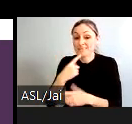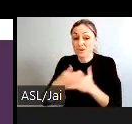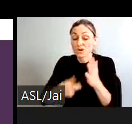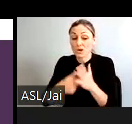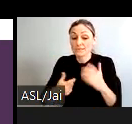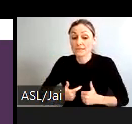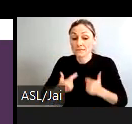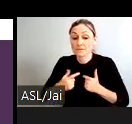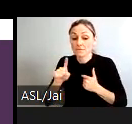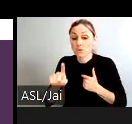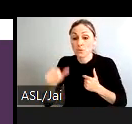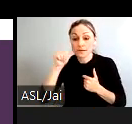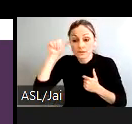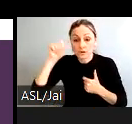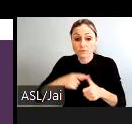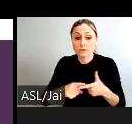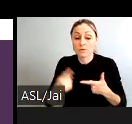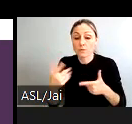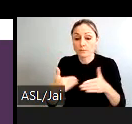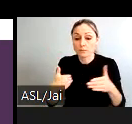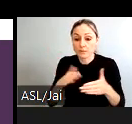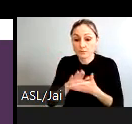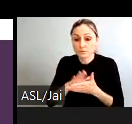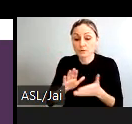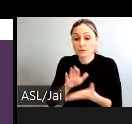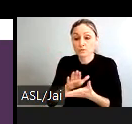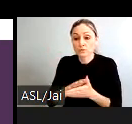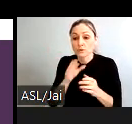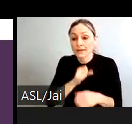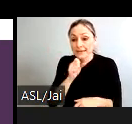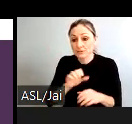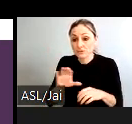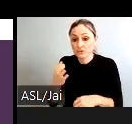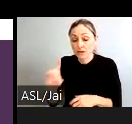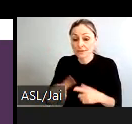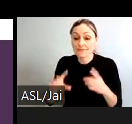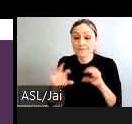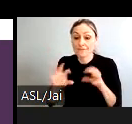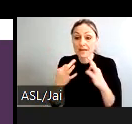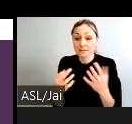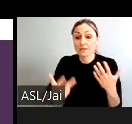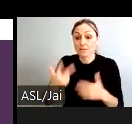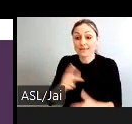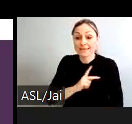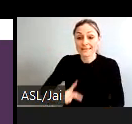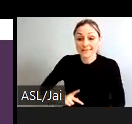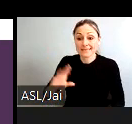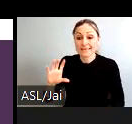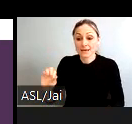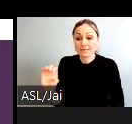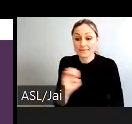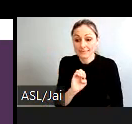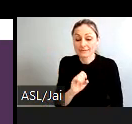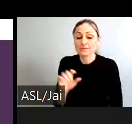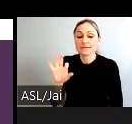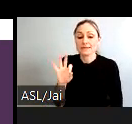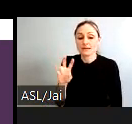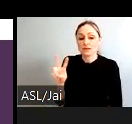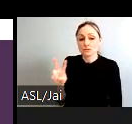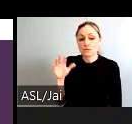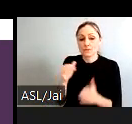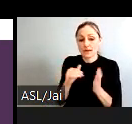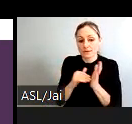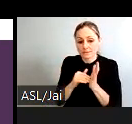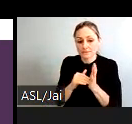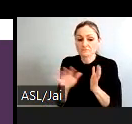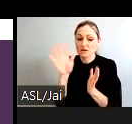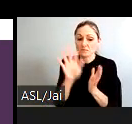win preschooler and one school age child, in King County East to be $92,665 or $45 per hour.